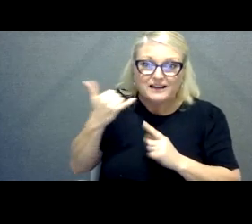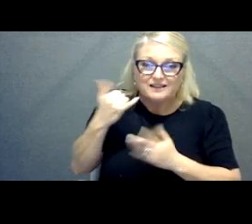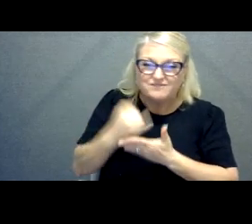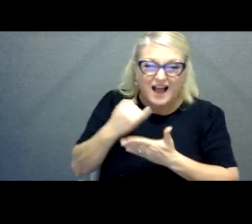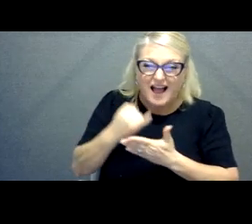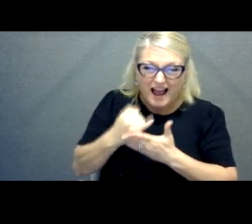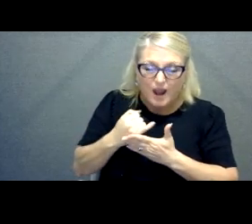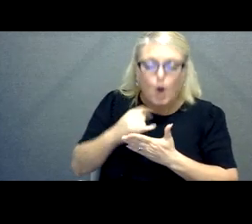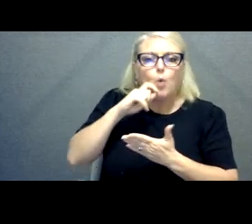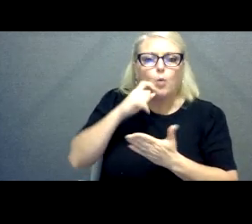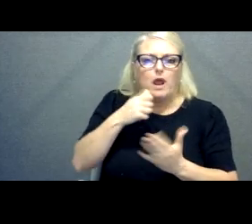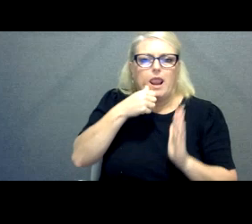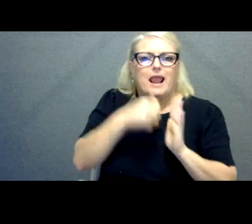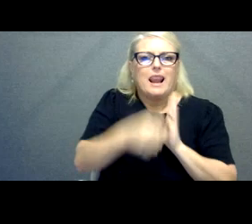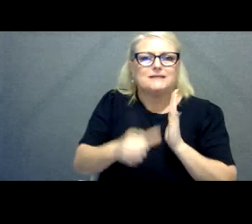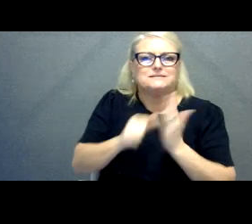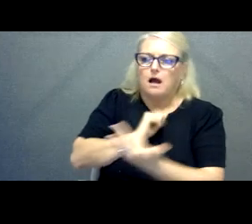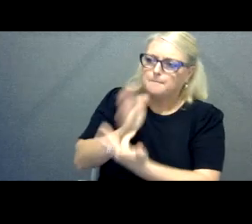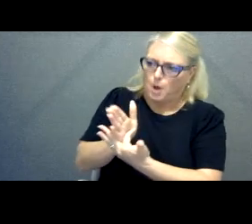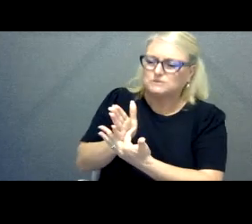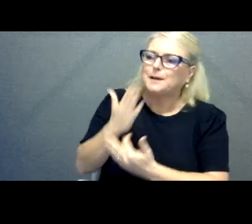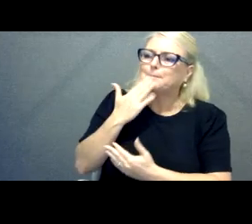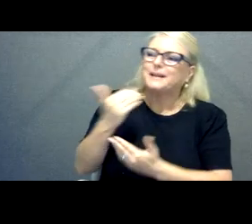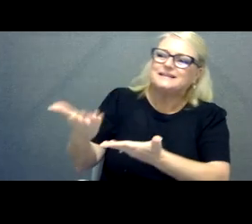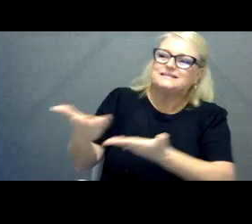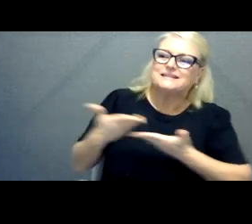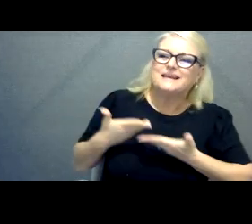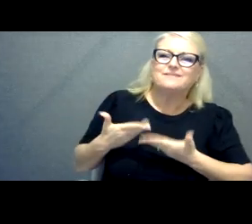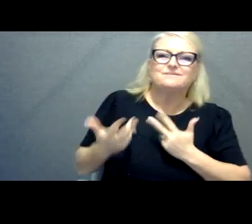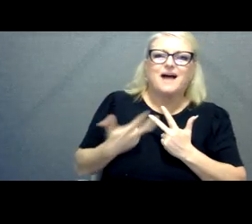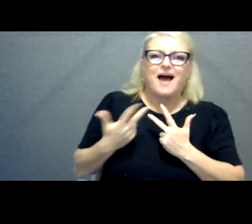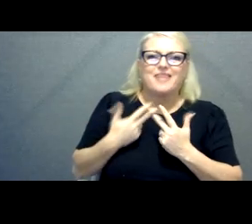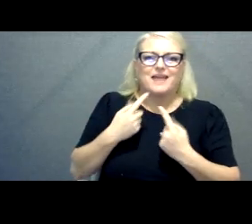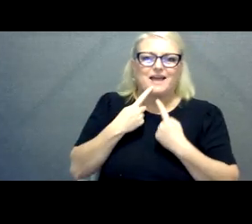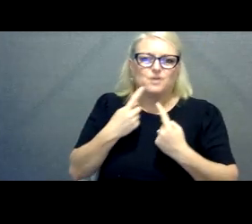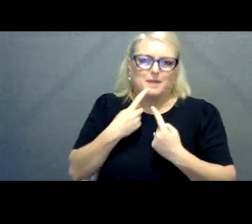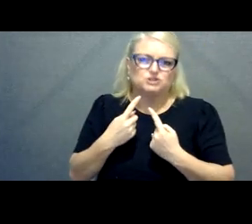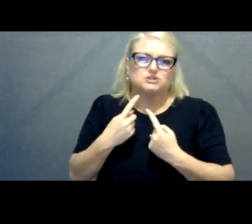for additional information and the letter will spell out what we need but where we can we will